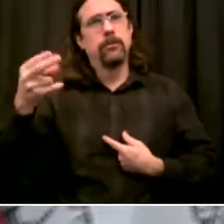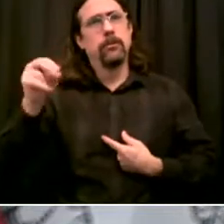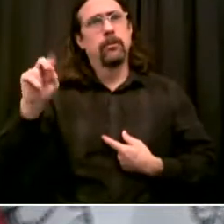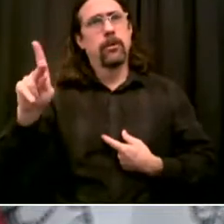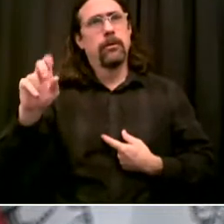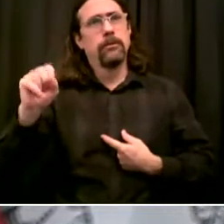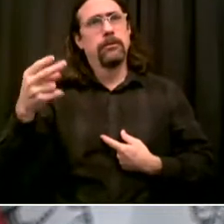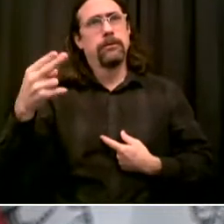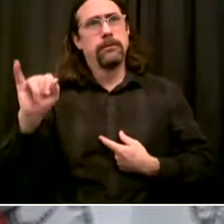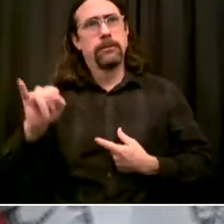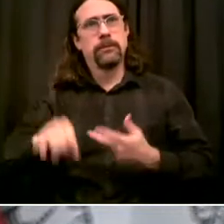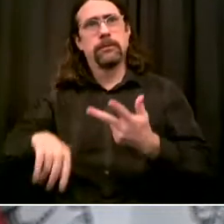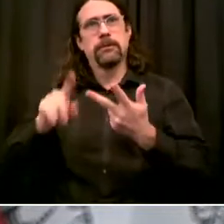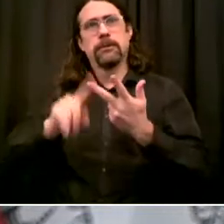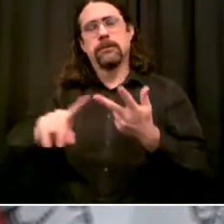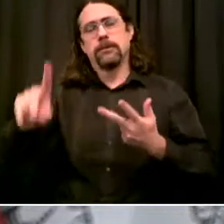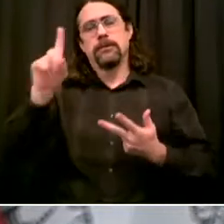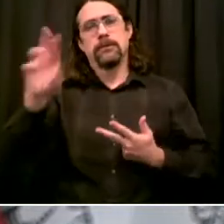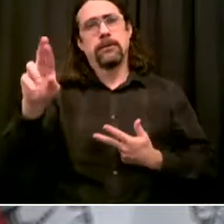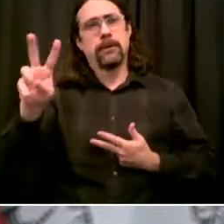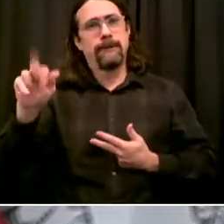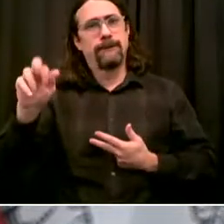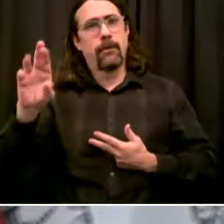REMINDER WE ARE JOINEDD BY THH EXECUTIVE DIRECTOR OF TRAYCE CORE AND THE SENIOIOR ADVIVIR.S